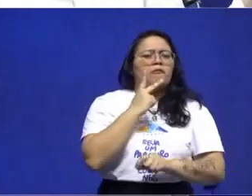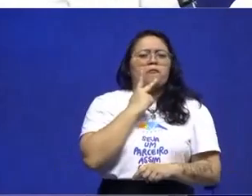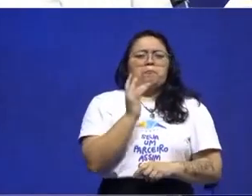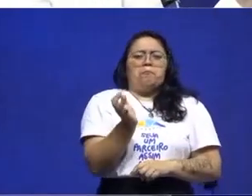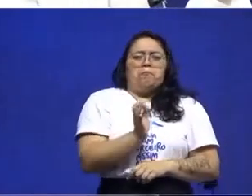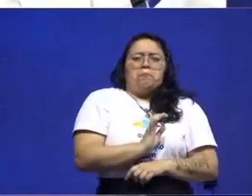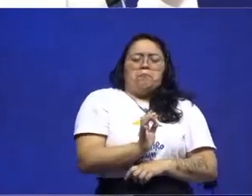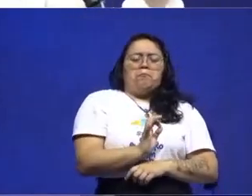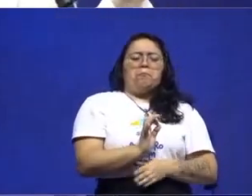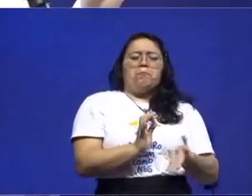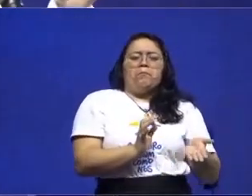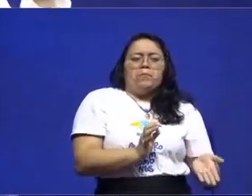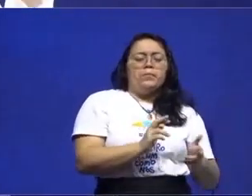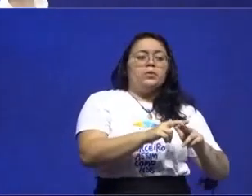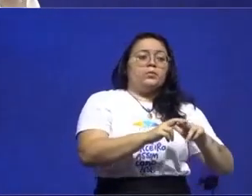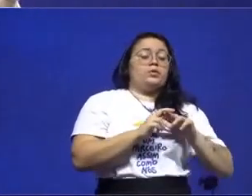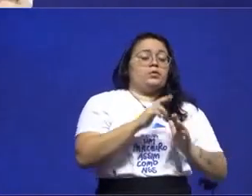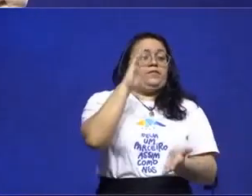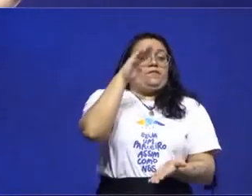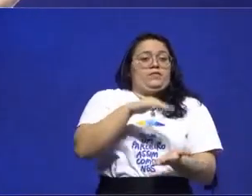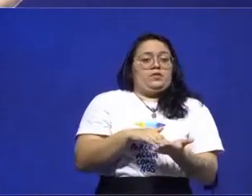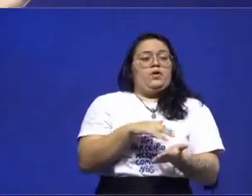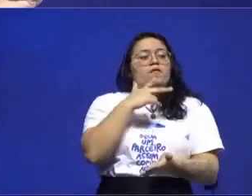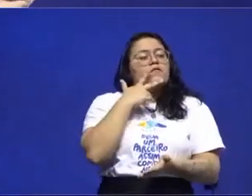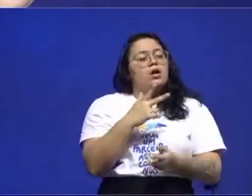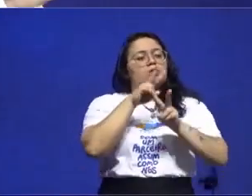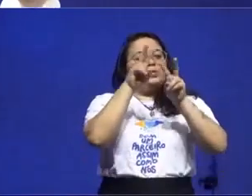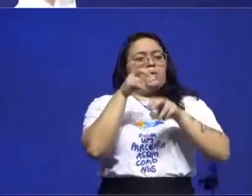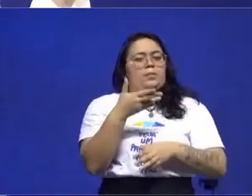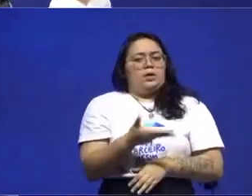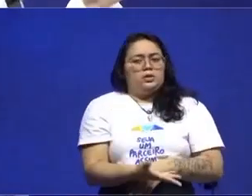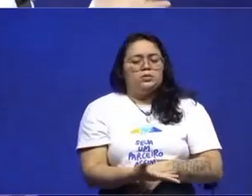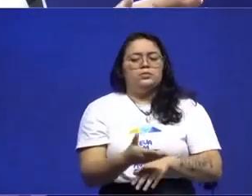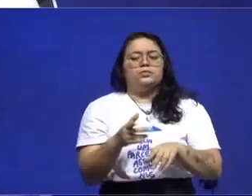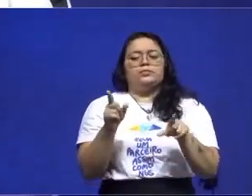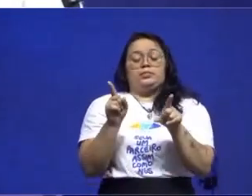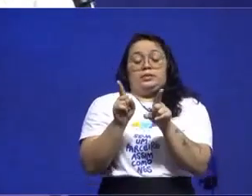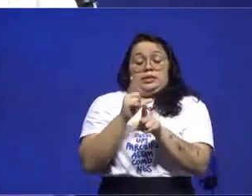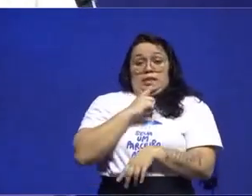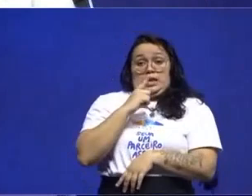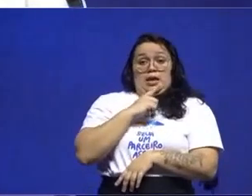the first time I'm going to talk about speech, right, so there's more or less an approximate milestone that it's